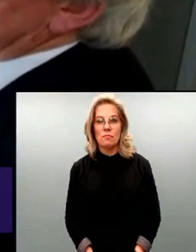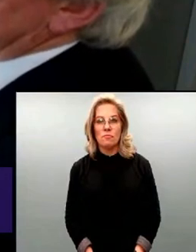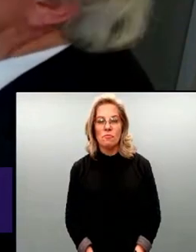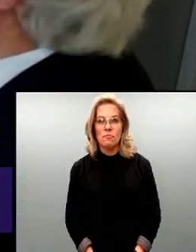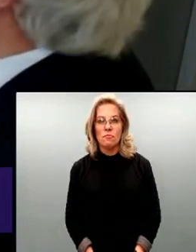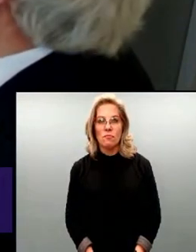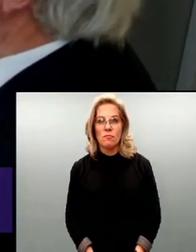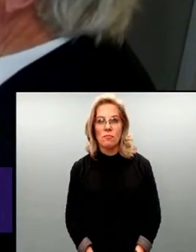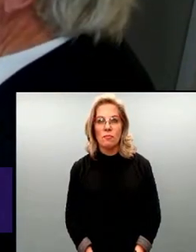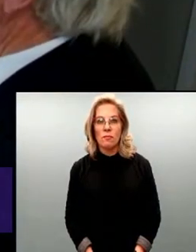well and not being able to see well.